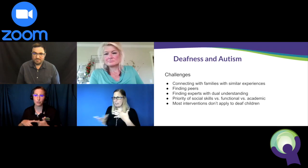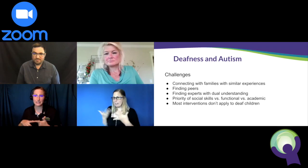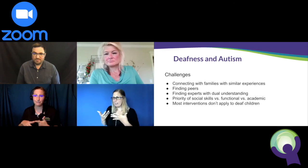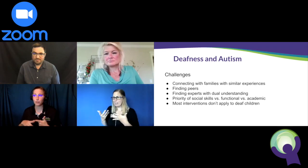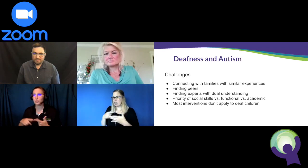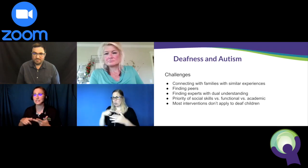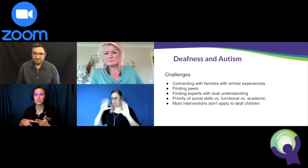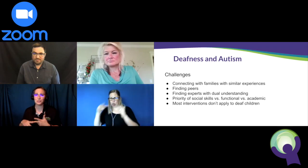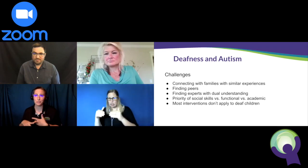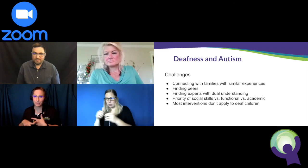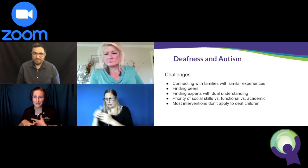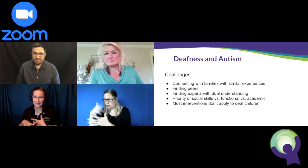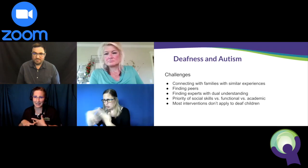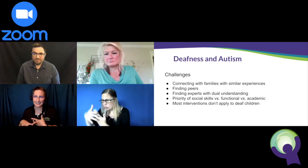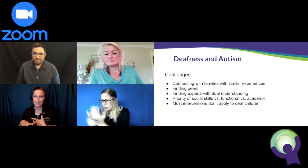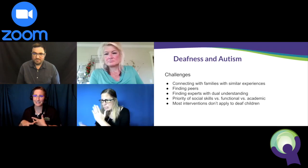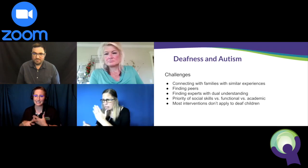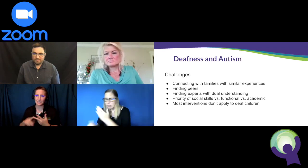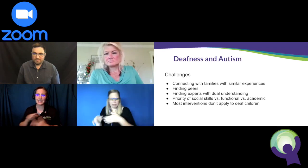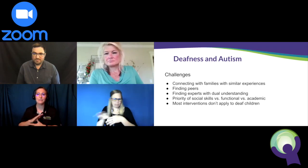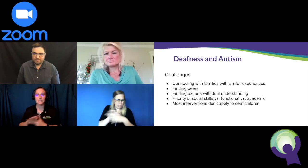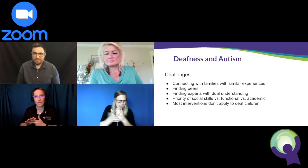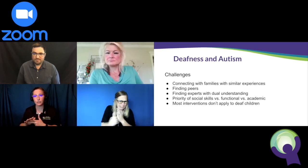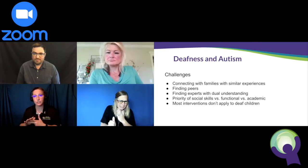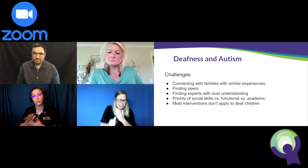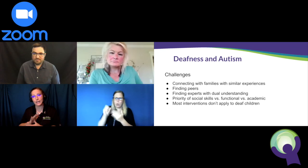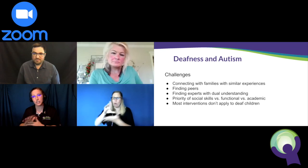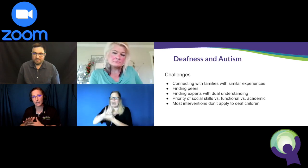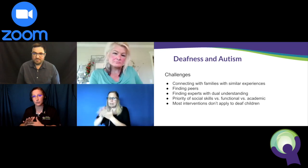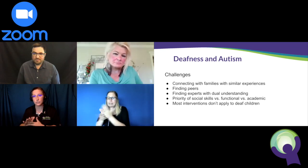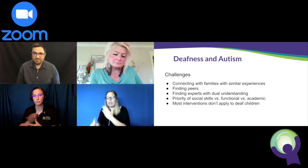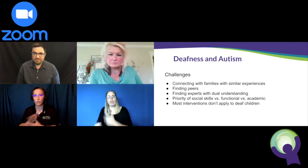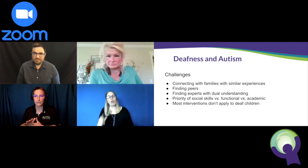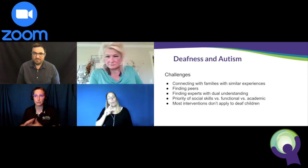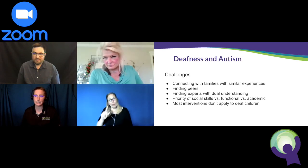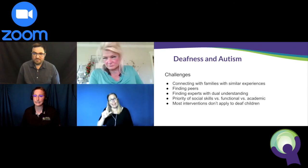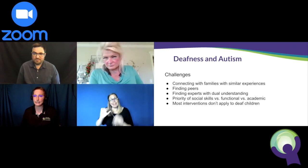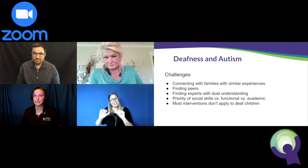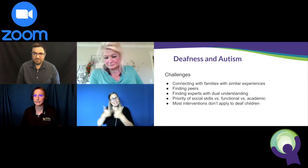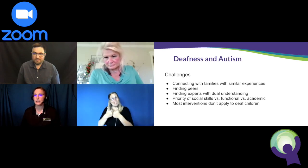on functional skills or do we focus on academic skills? That can be a challenge for the educators working with these kids.